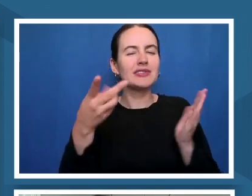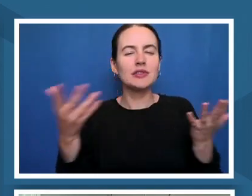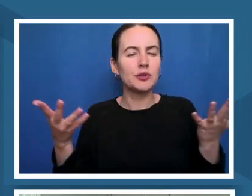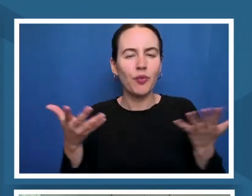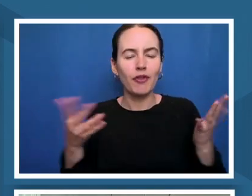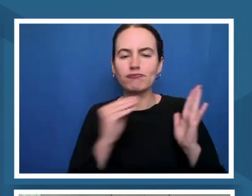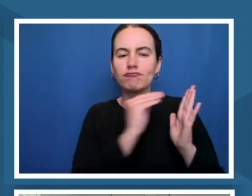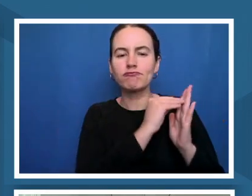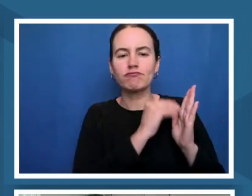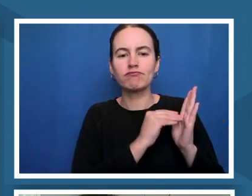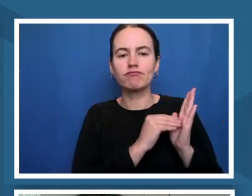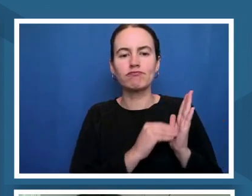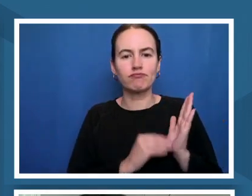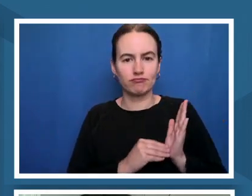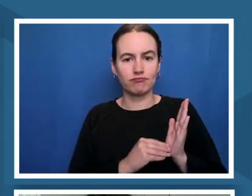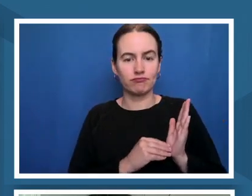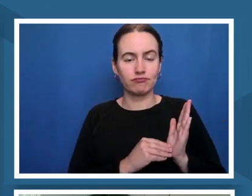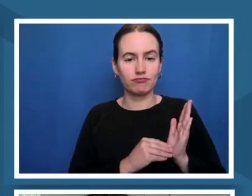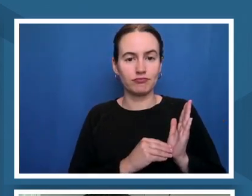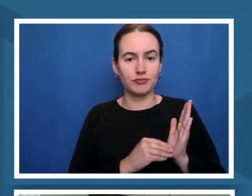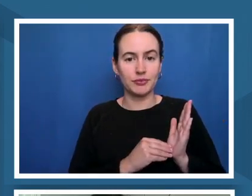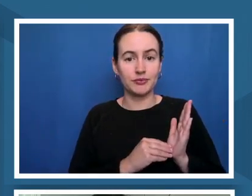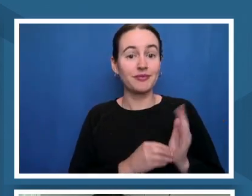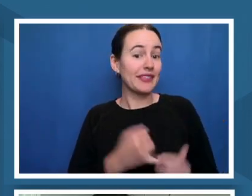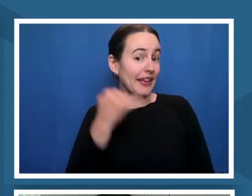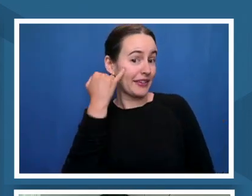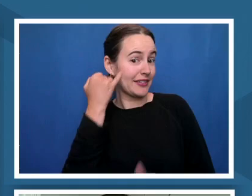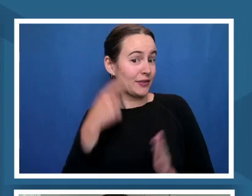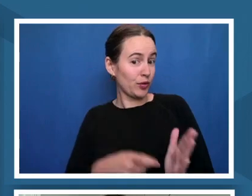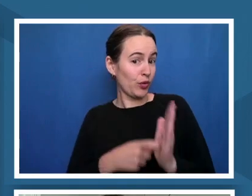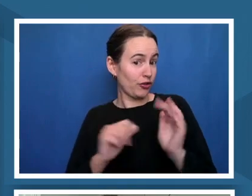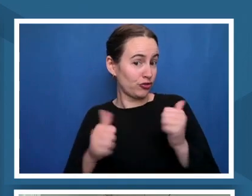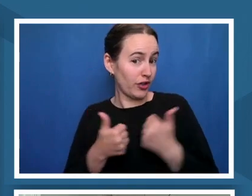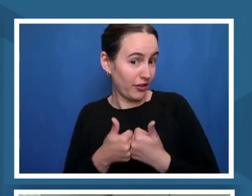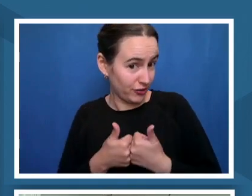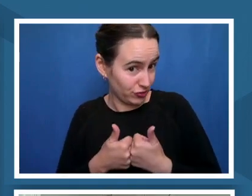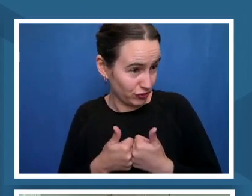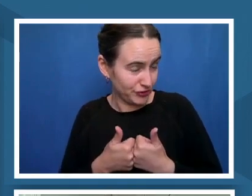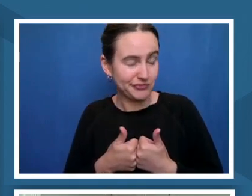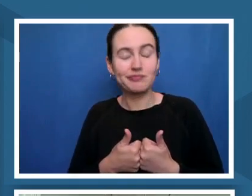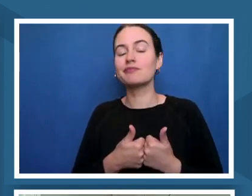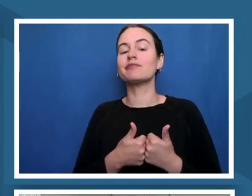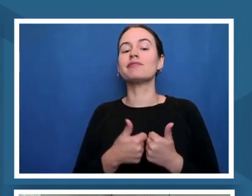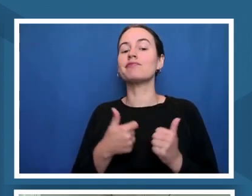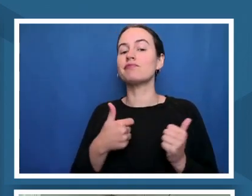my challenge should you need a challenge is to write five things